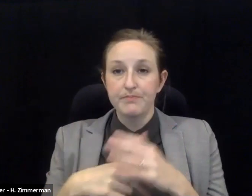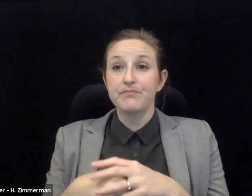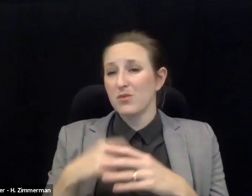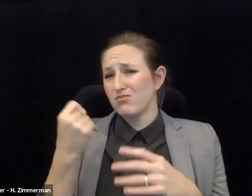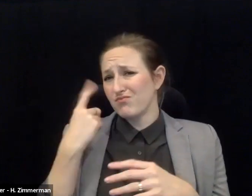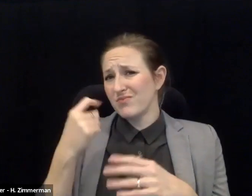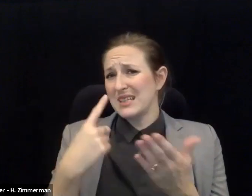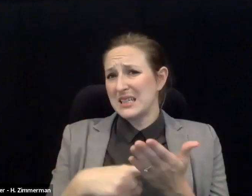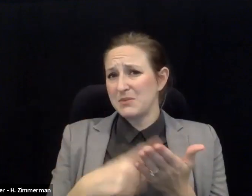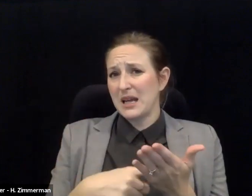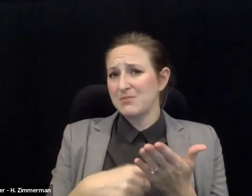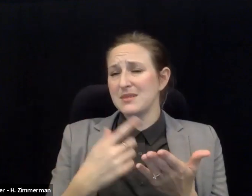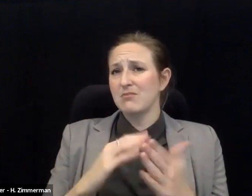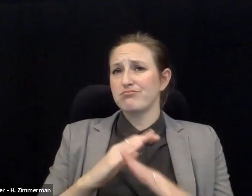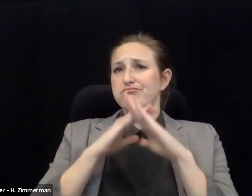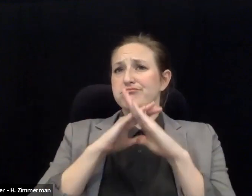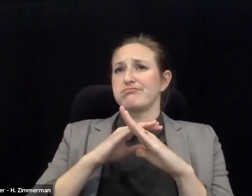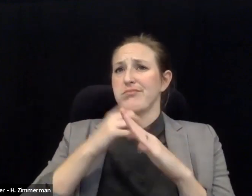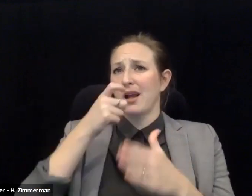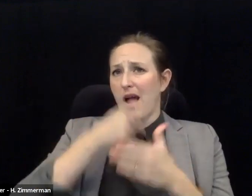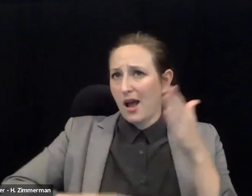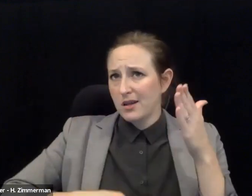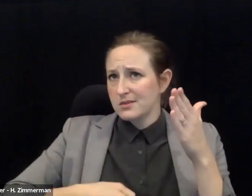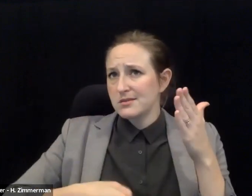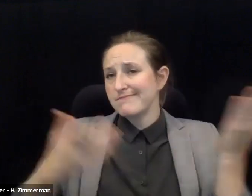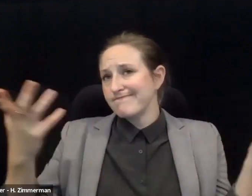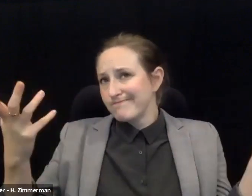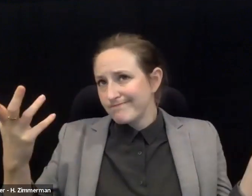cost prohibitive for some students who did have some